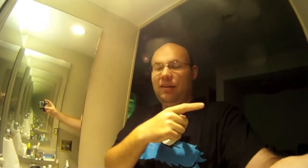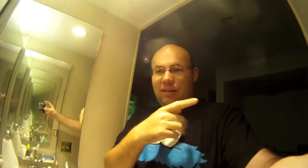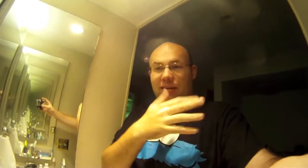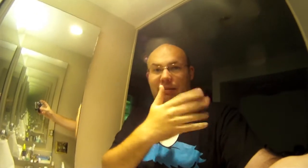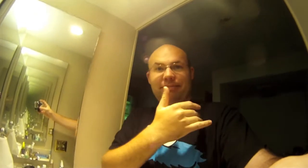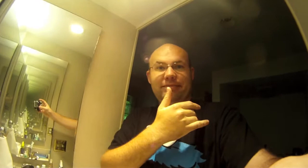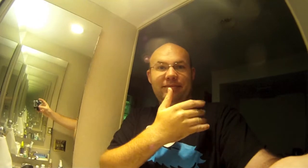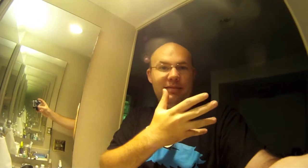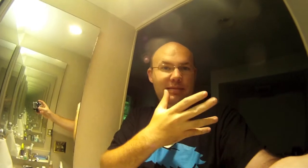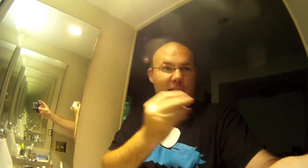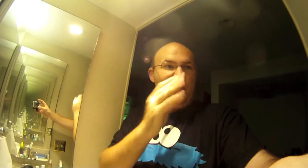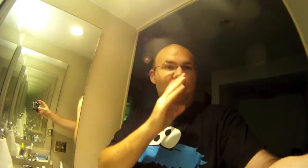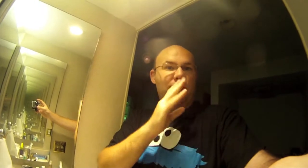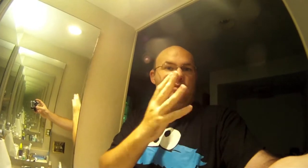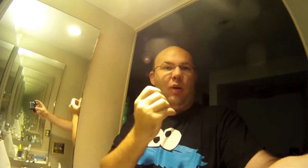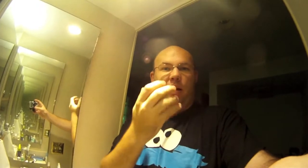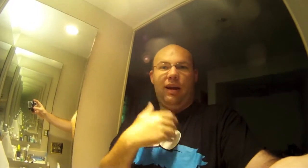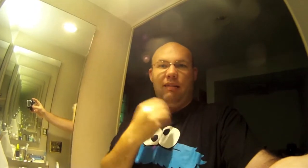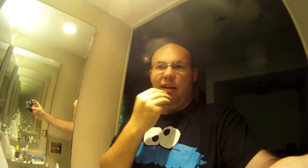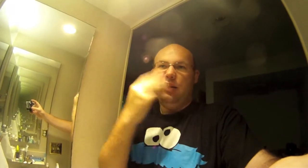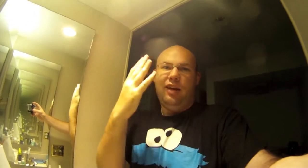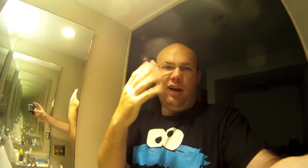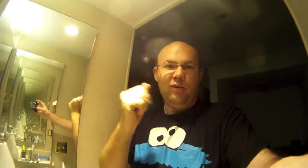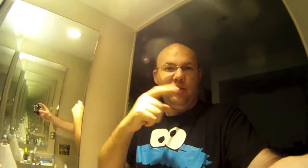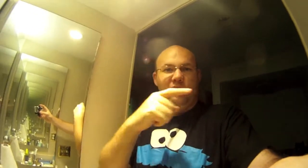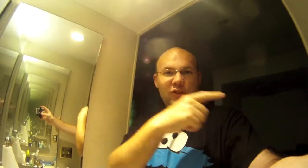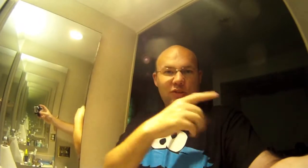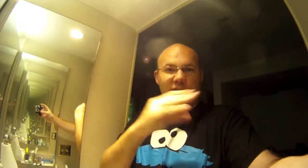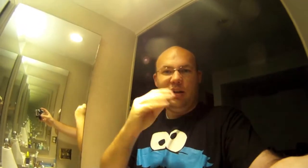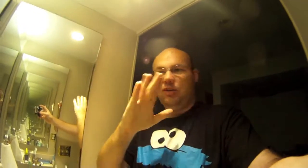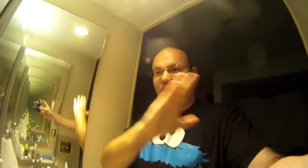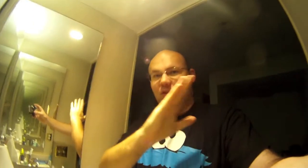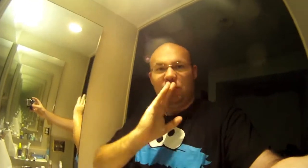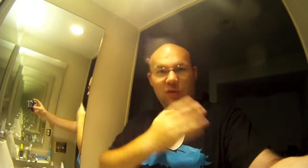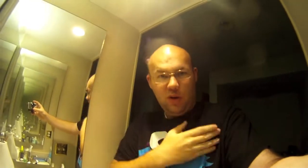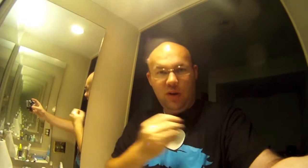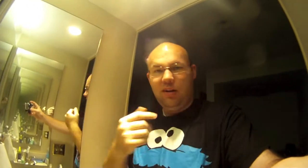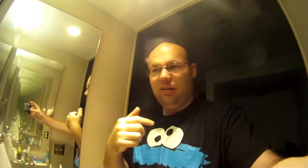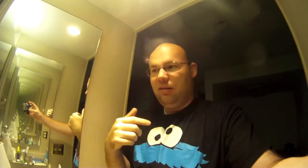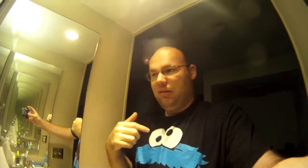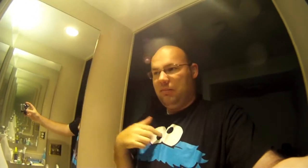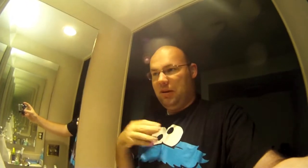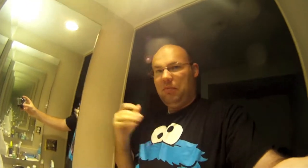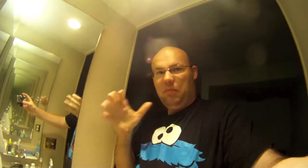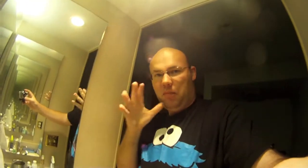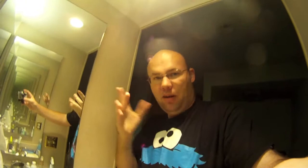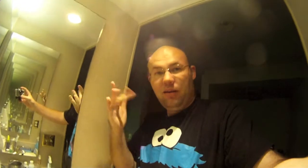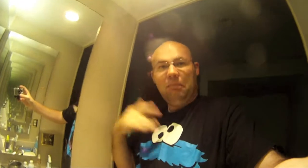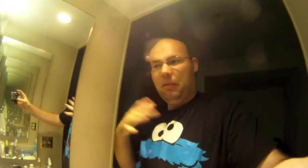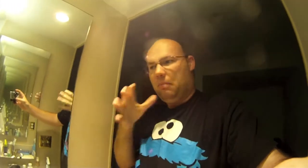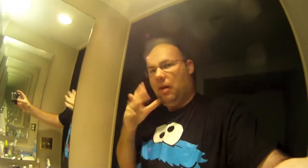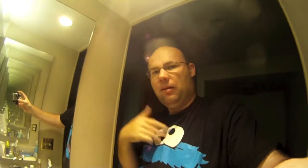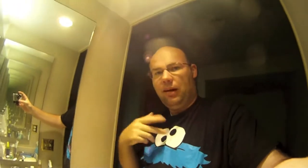And she invited us to have brunch with her and her daughter.